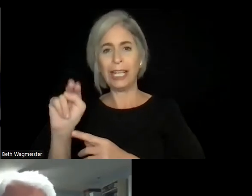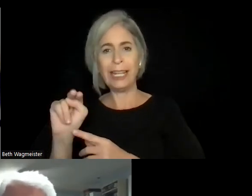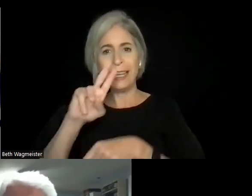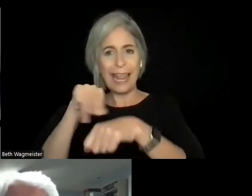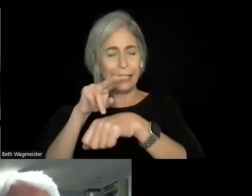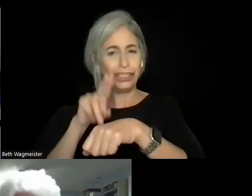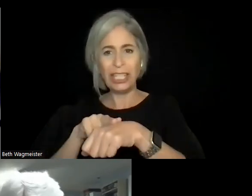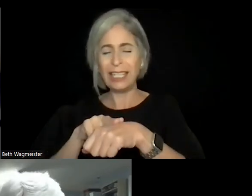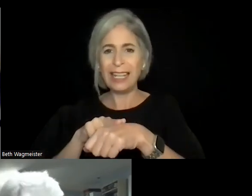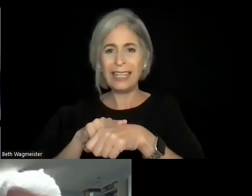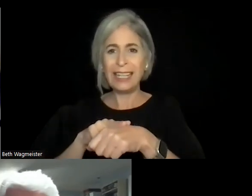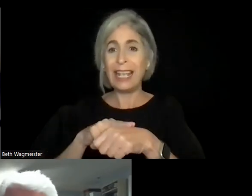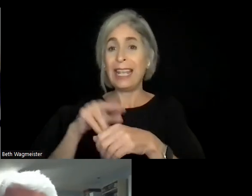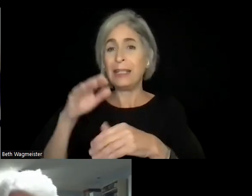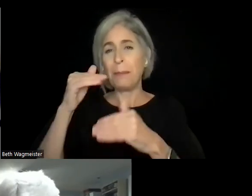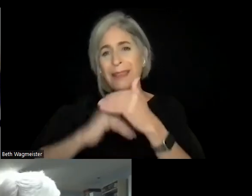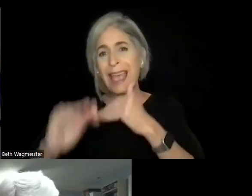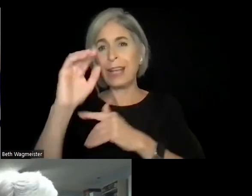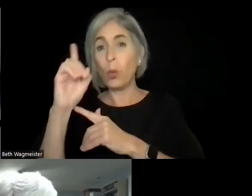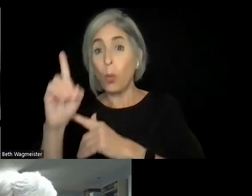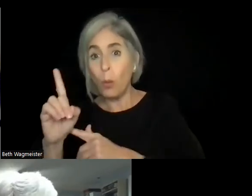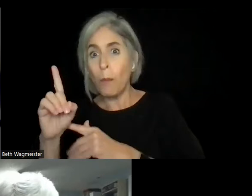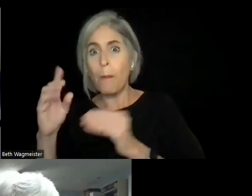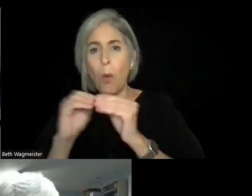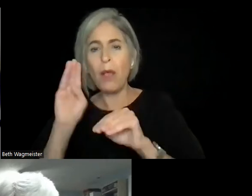, a logo, it is aphasia nation goes beyond aphasia